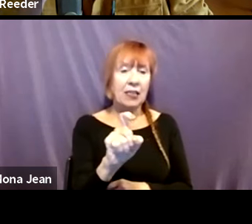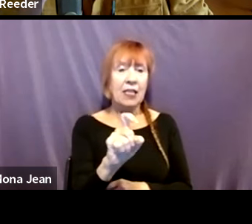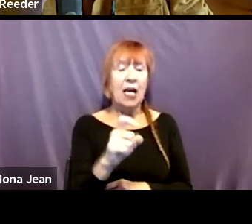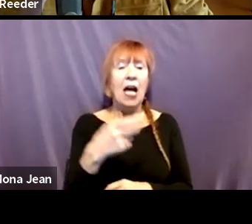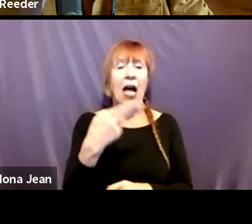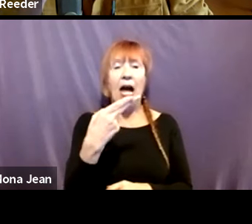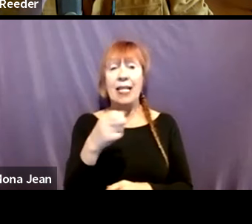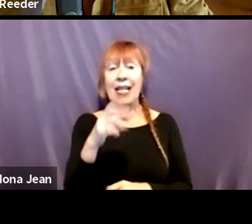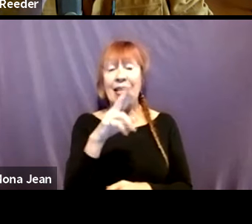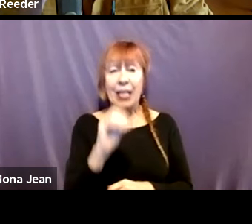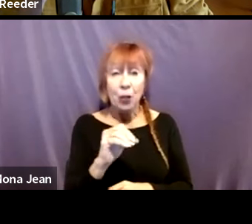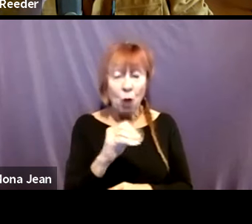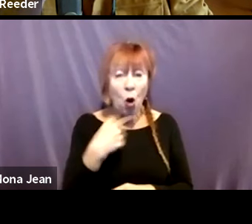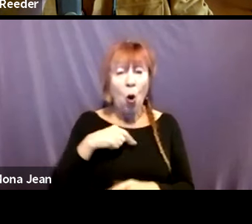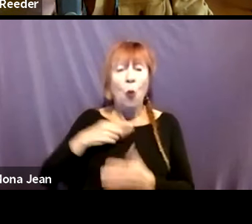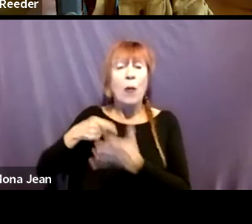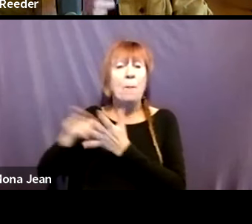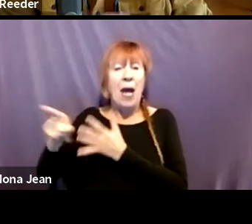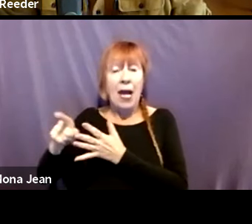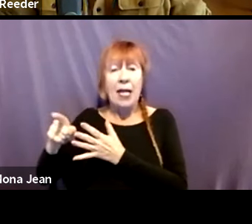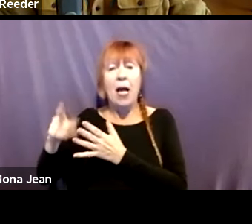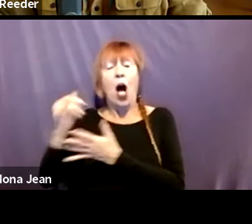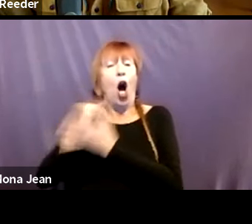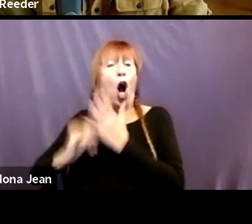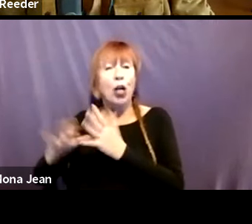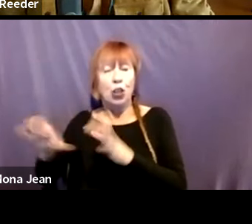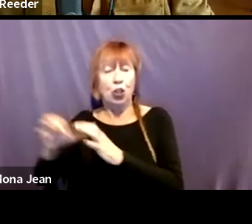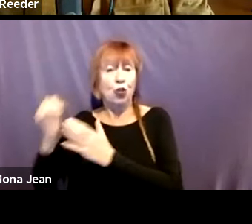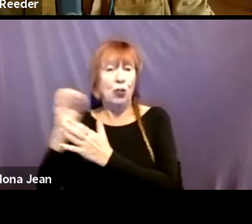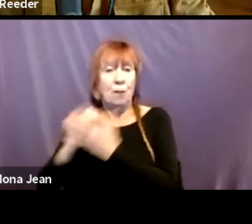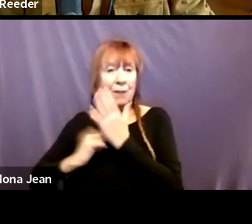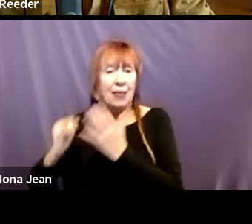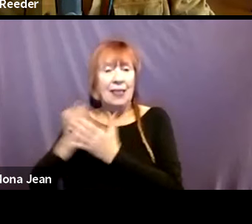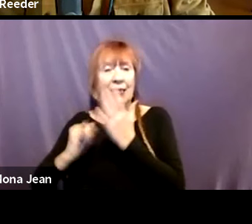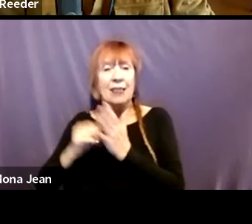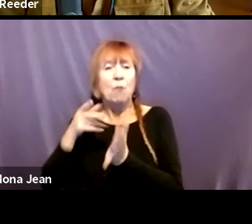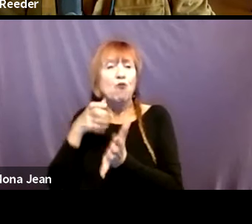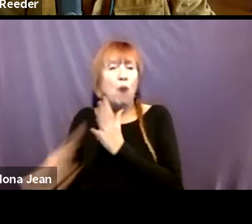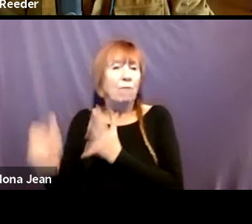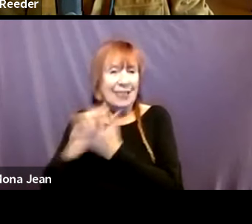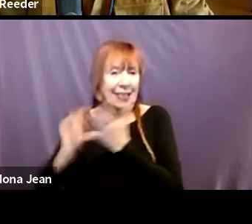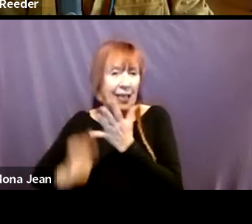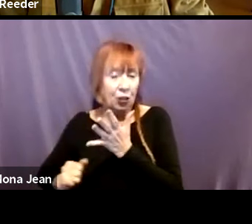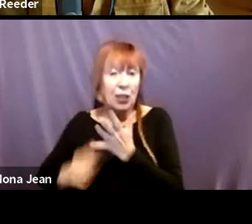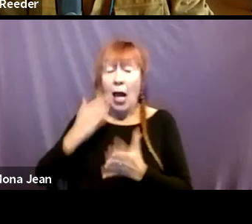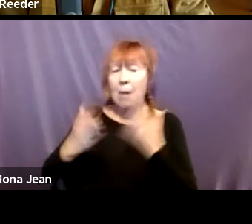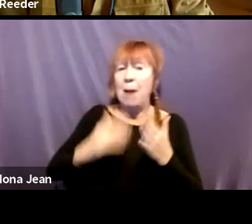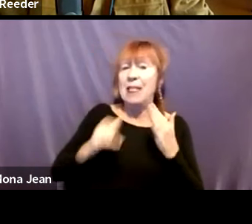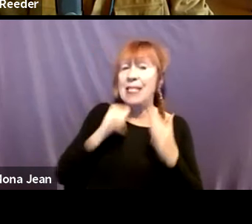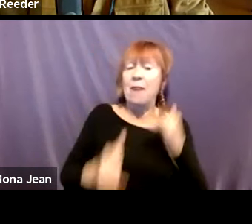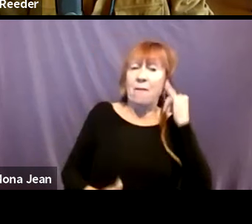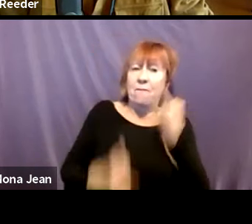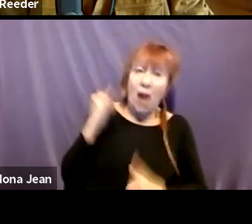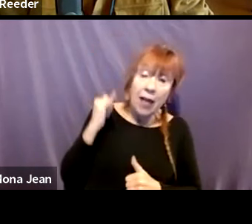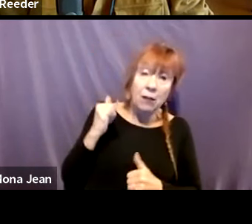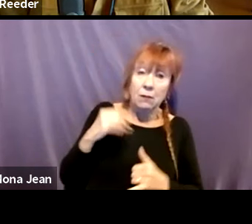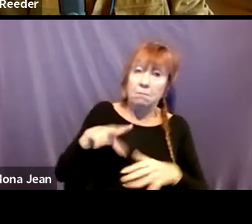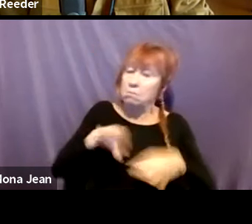We commissioned artists to do some sketches. They may not be the final thing that we're married to, but it certainly helps,